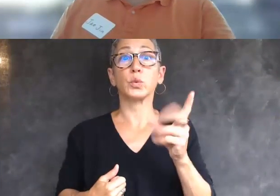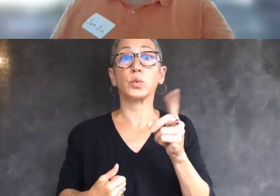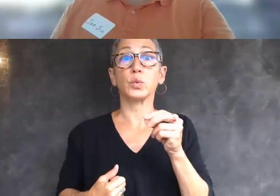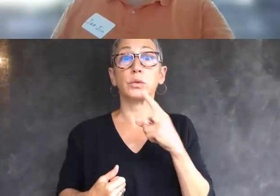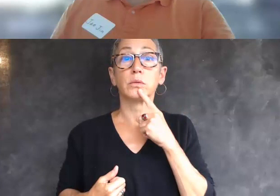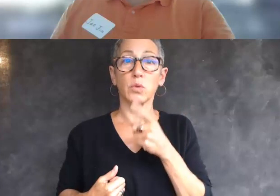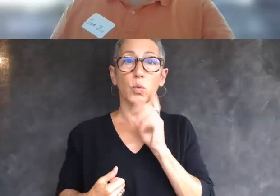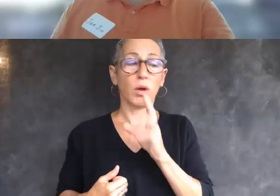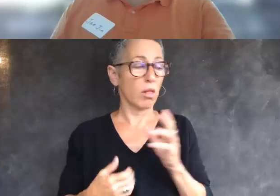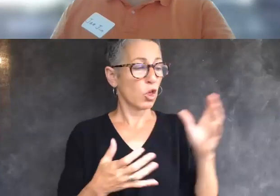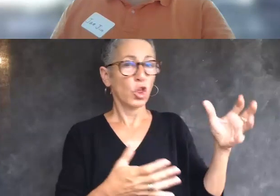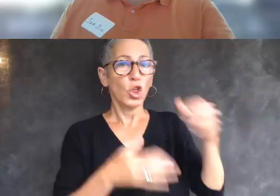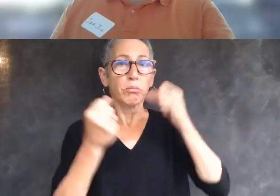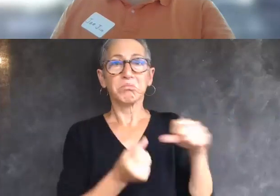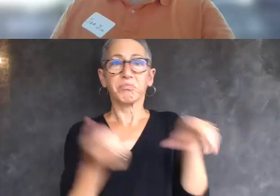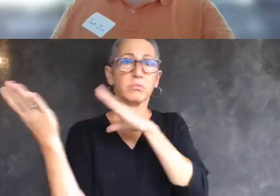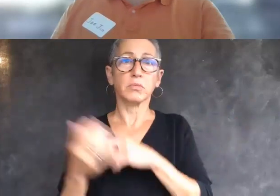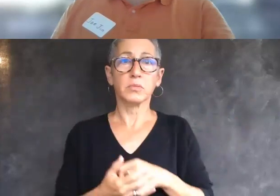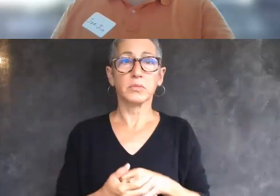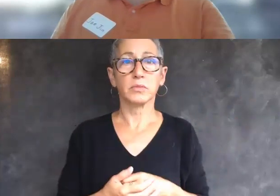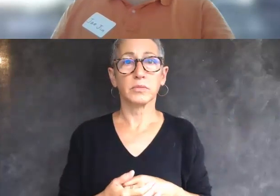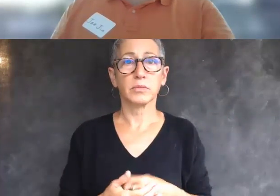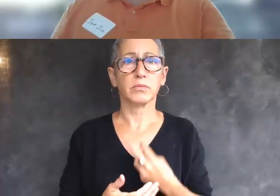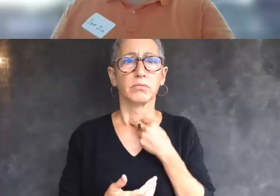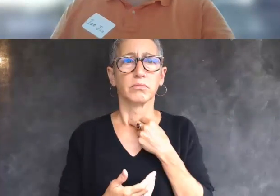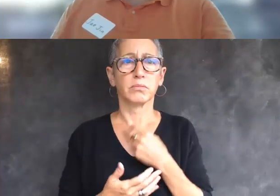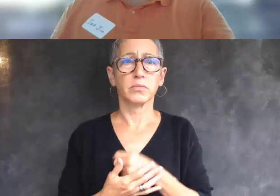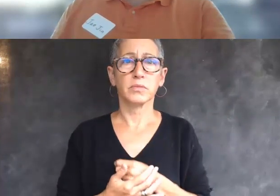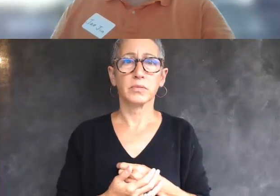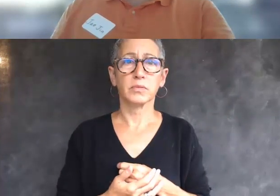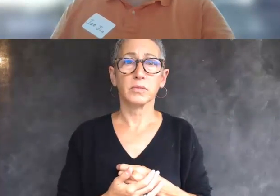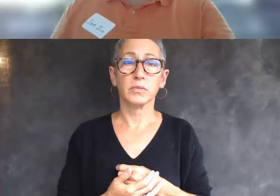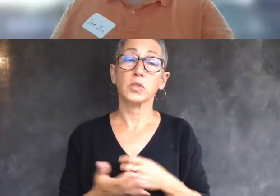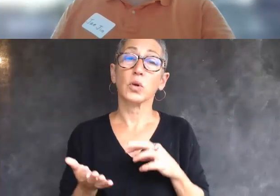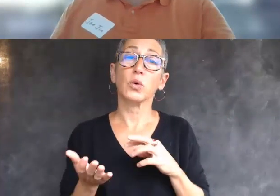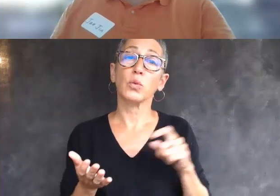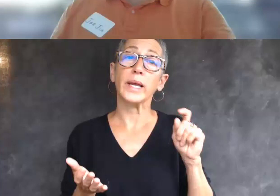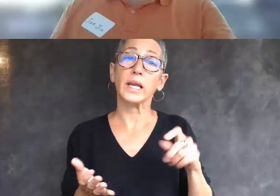Is it going to come down to people having empathy. This is going to come down to a lot of work by a lot of groups of people